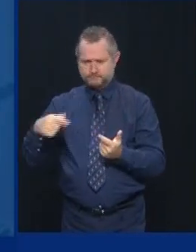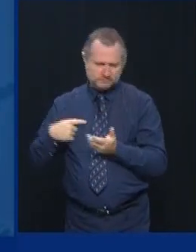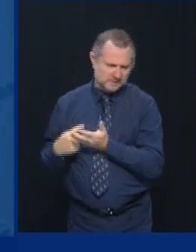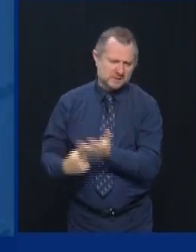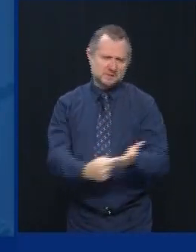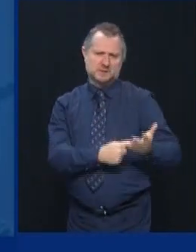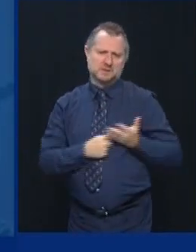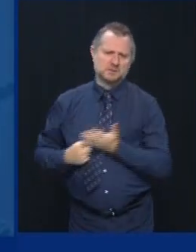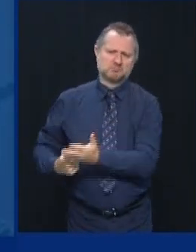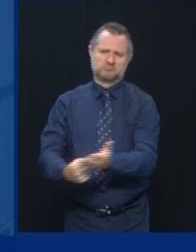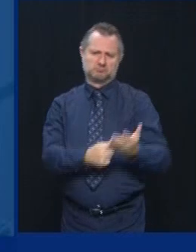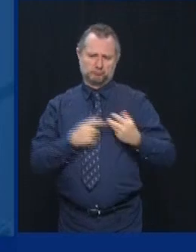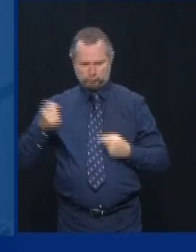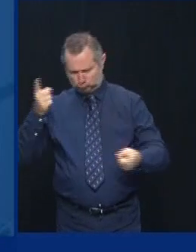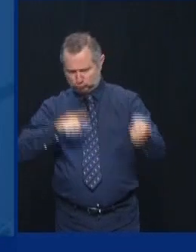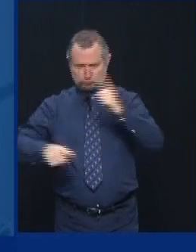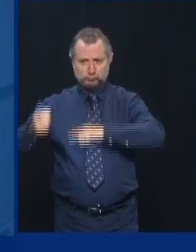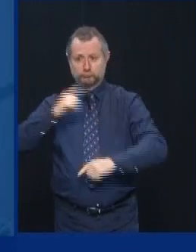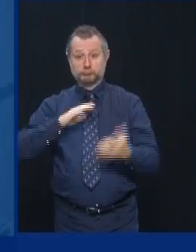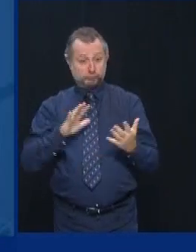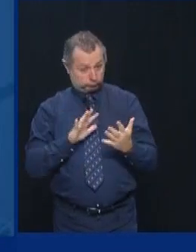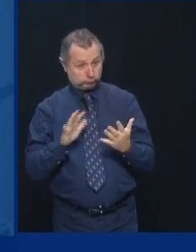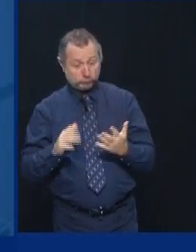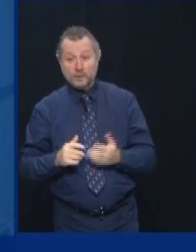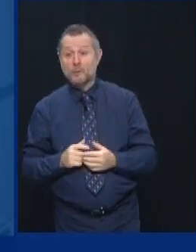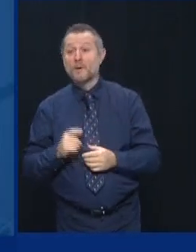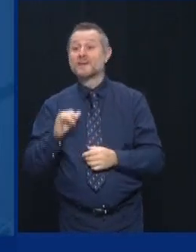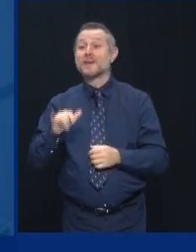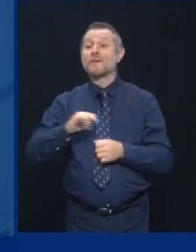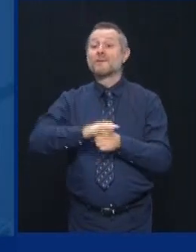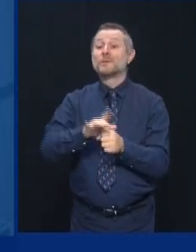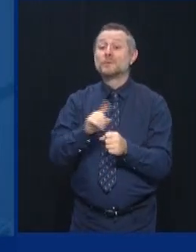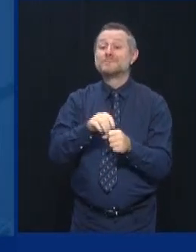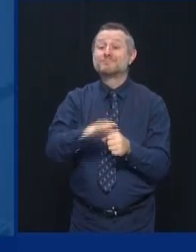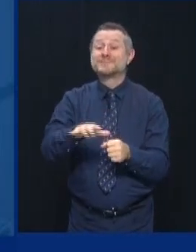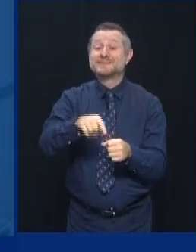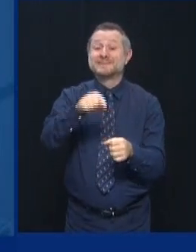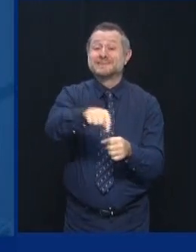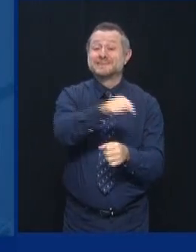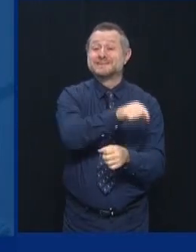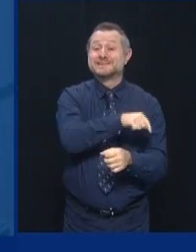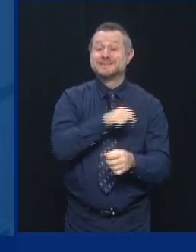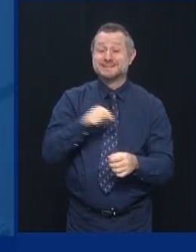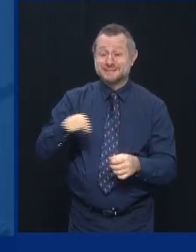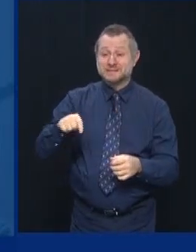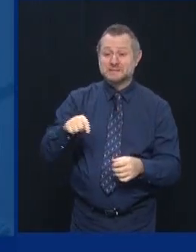WORKS ON A NUMBER OF LEVELS. THERE ARE A NUMBER OF ISSUES AND